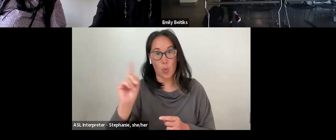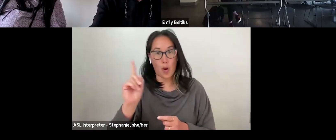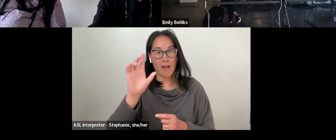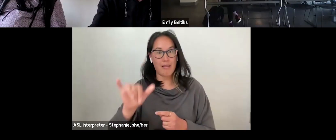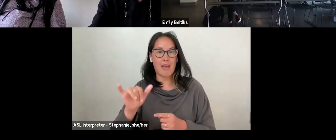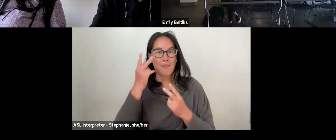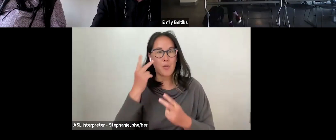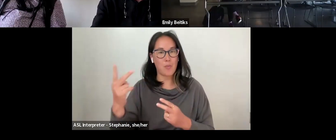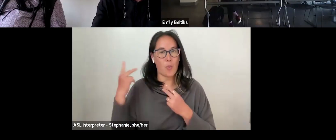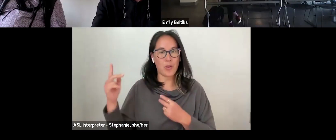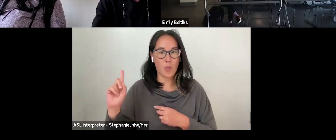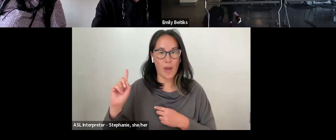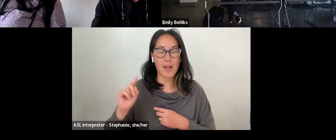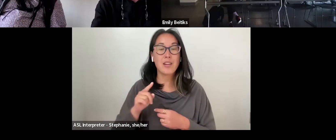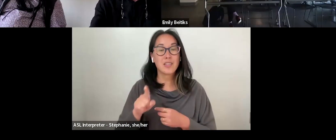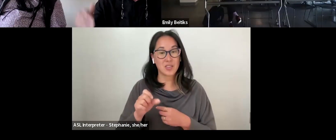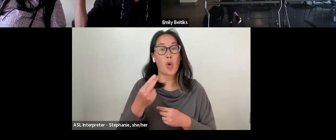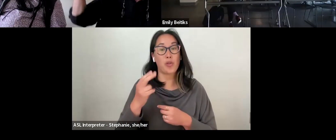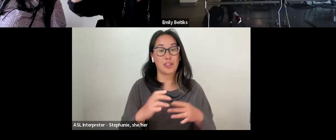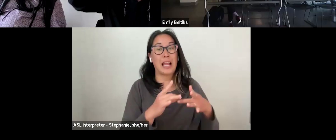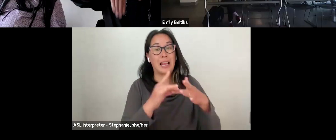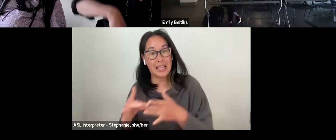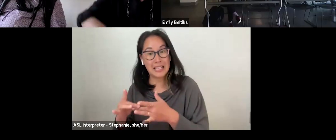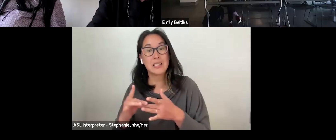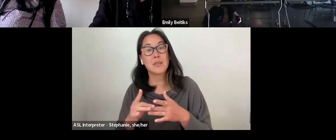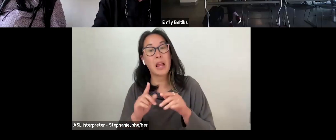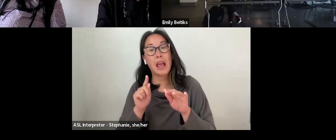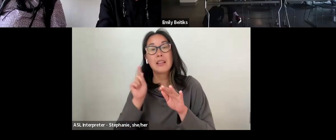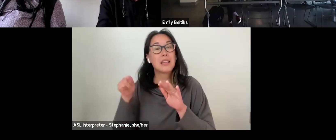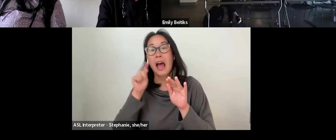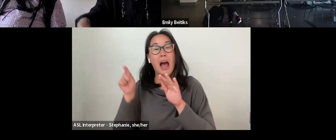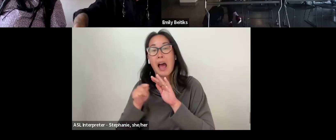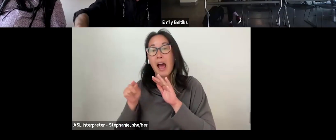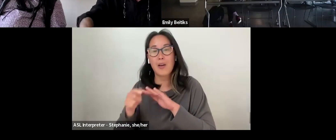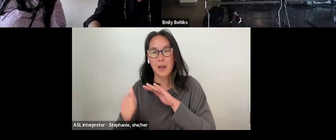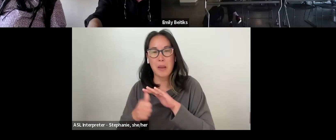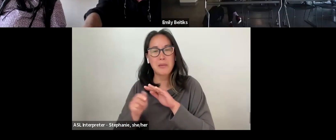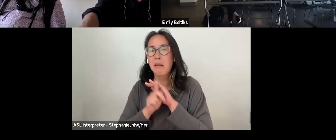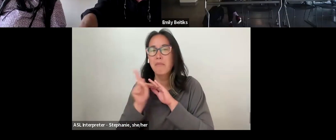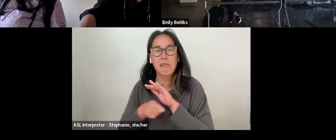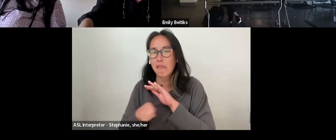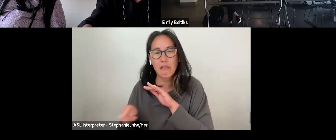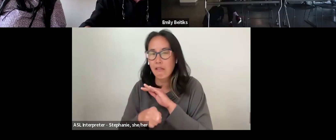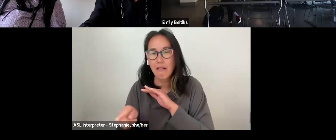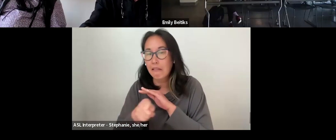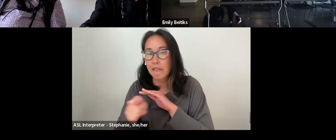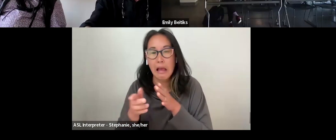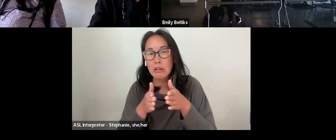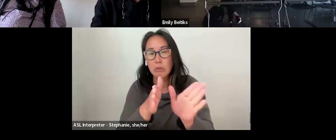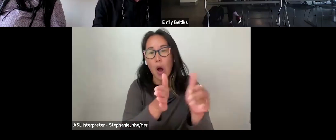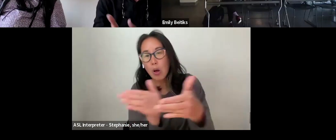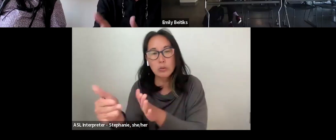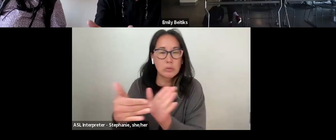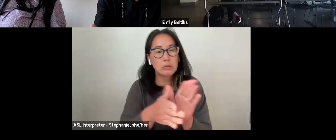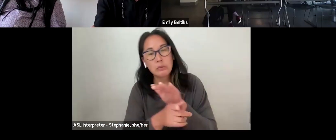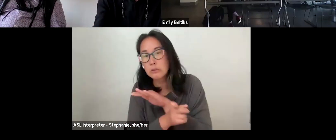And she leads me, like, down into the subbasement, along these long corridors.